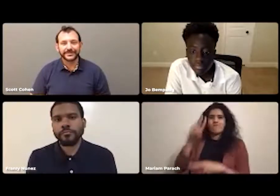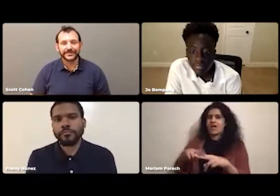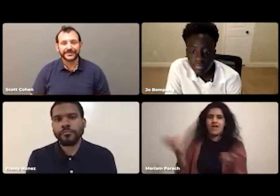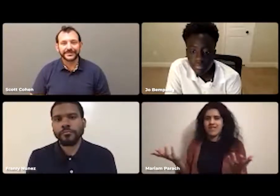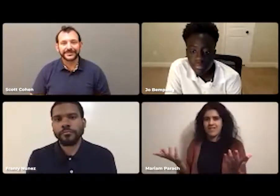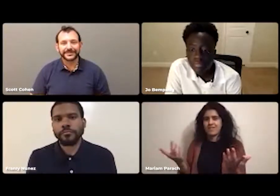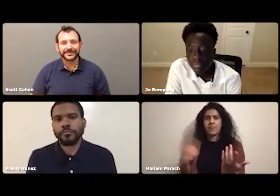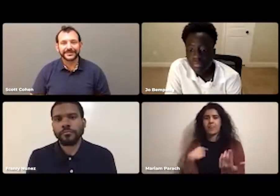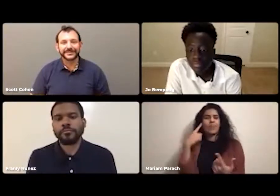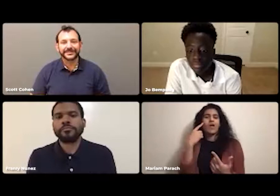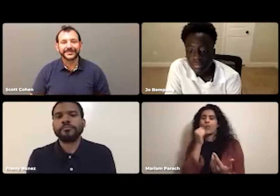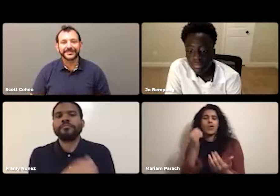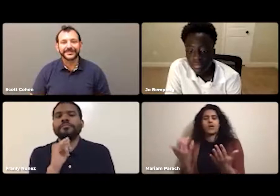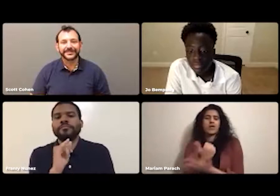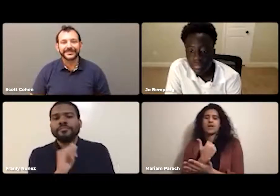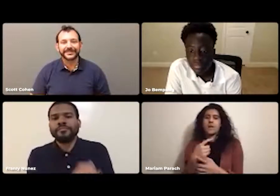I was missing everyone.